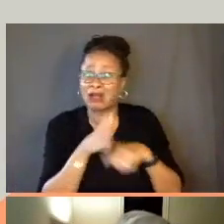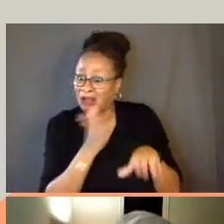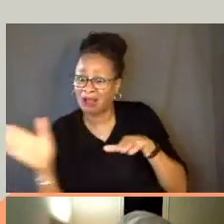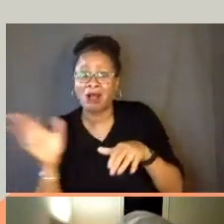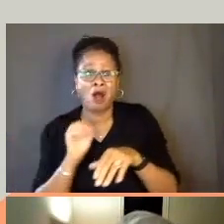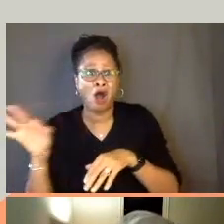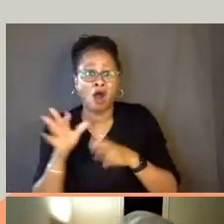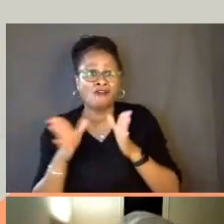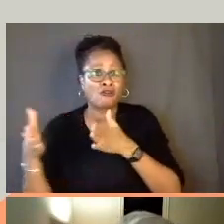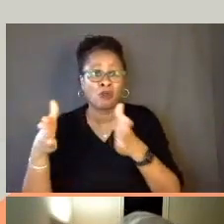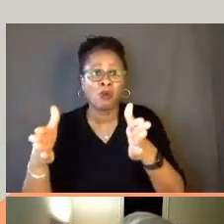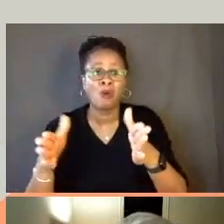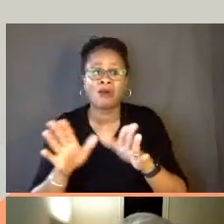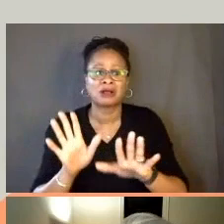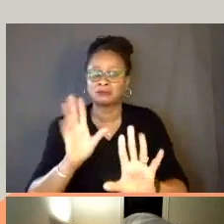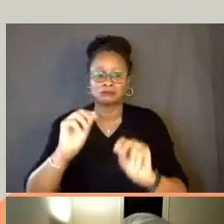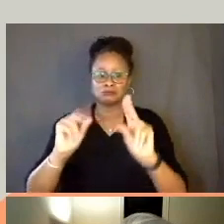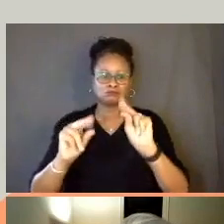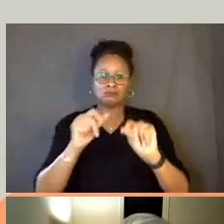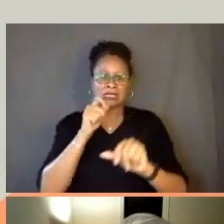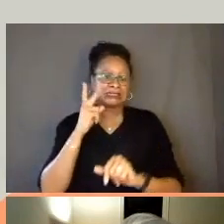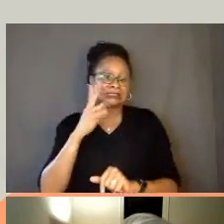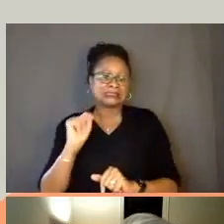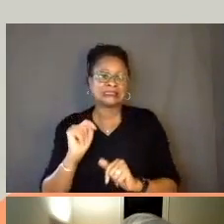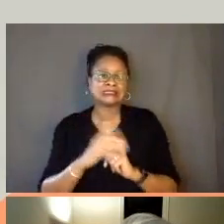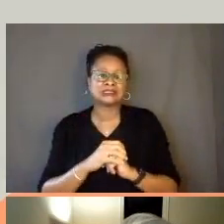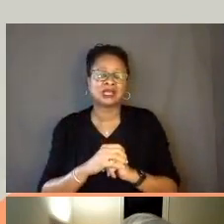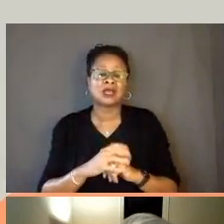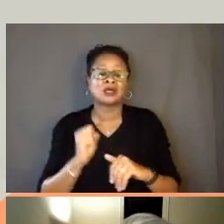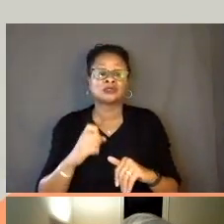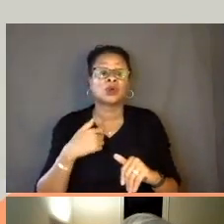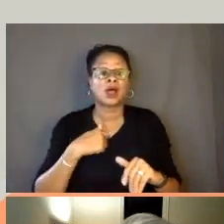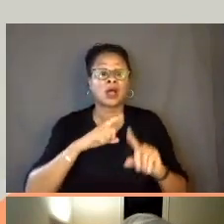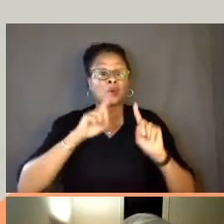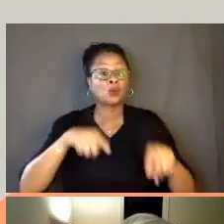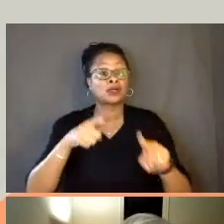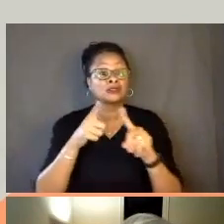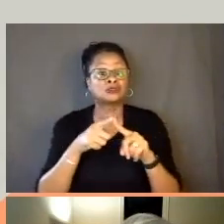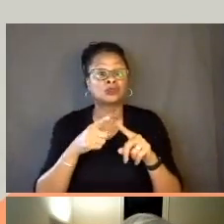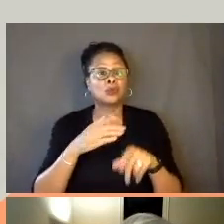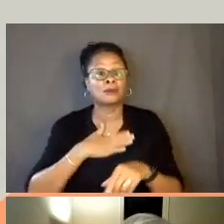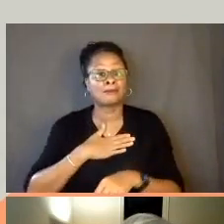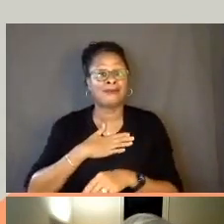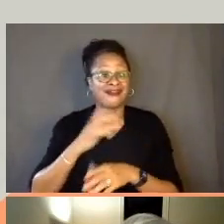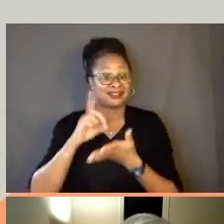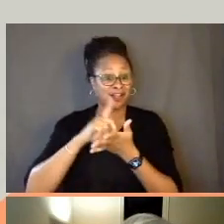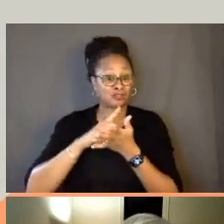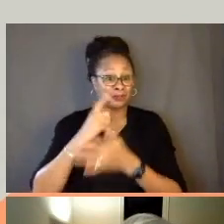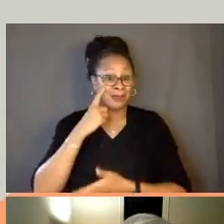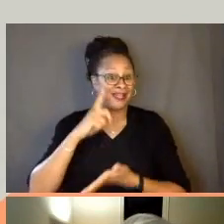And I was, like, no, I really didn't see it. So I went to my optometrist that I had when I was younger.